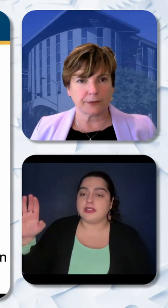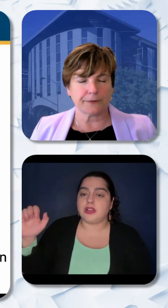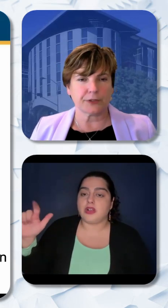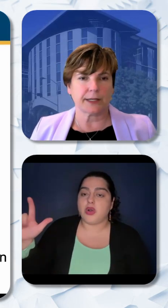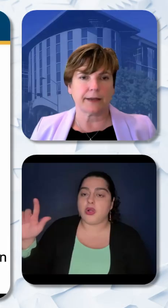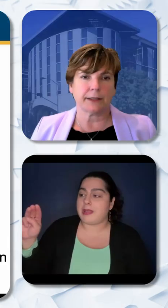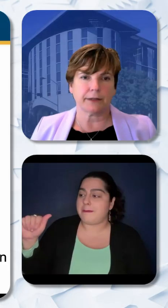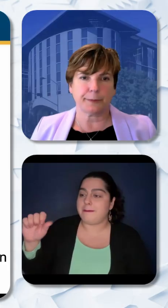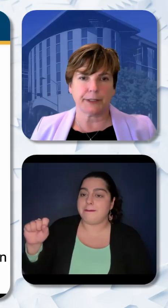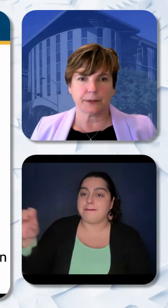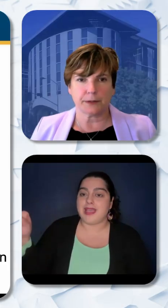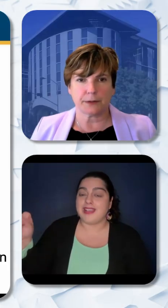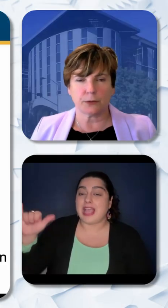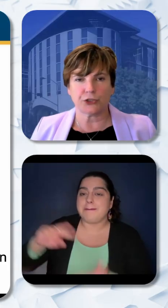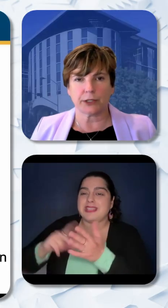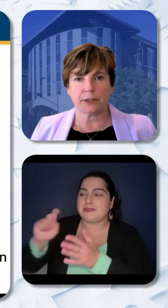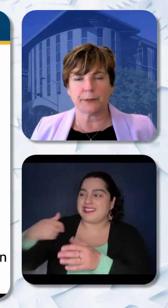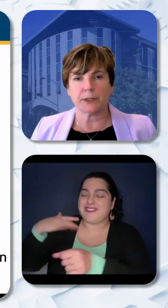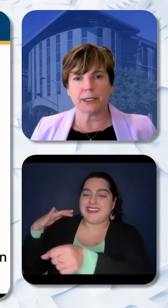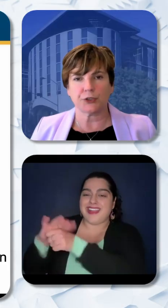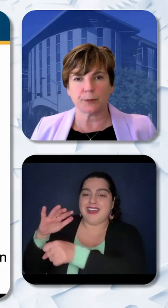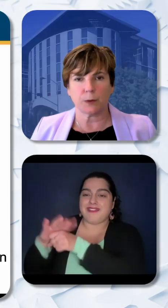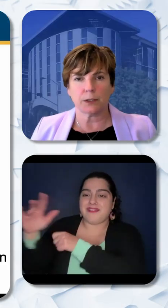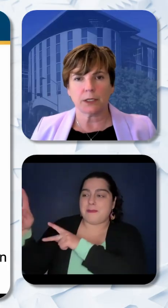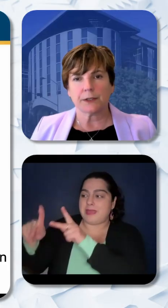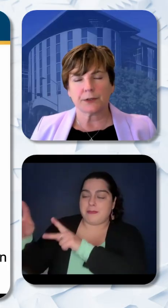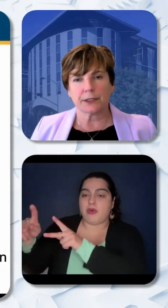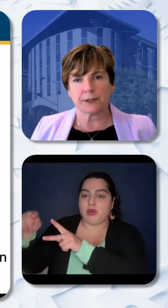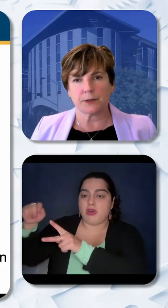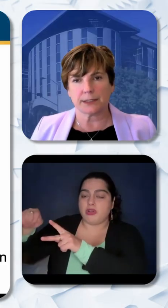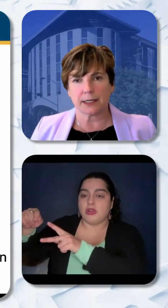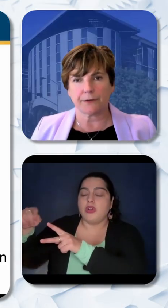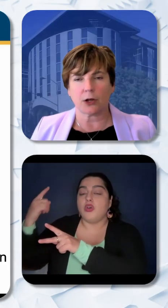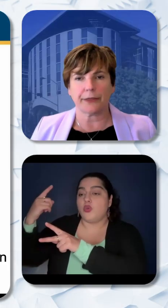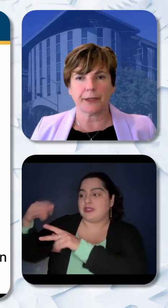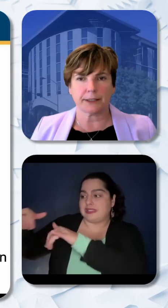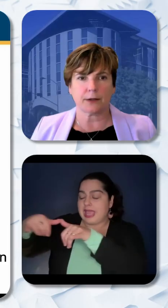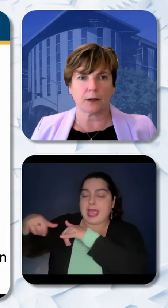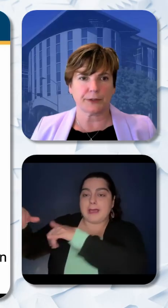This refers to having enough peers who share a communication mode so that students have authentic